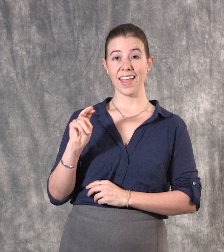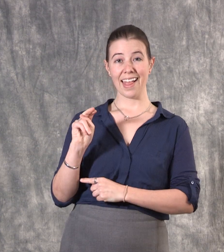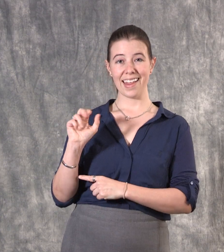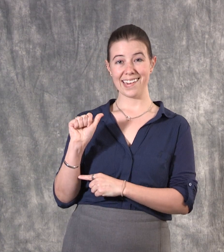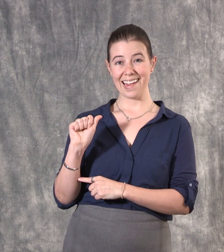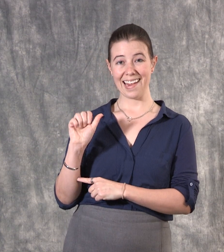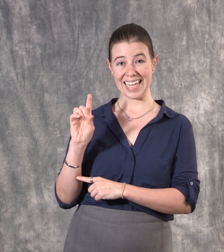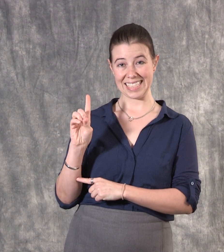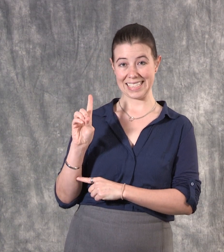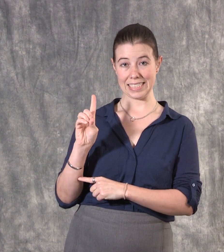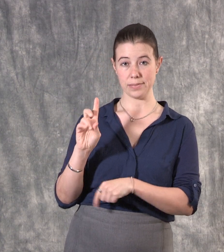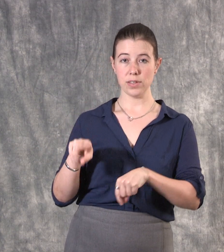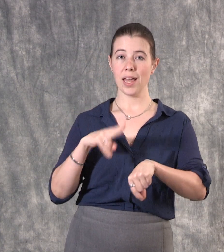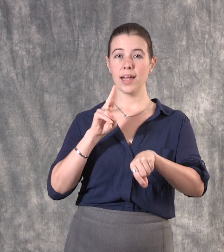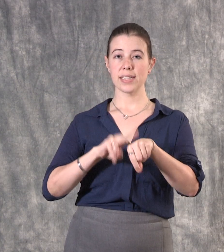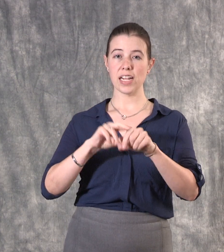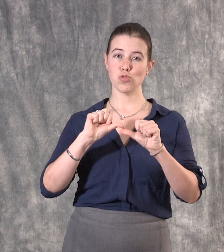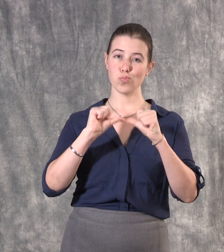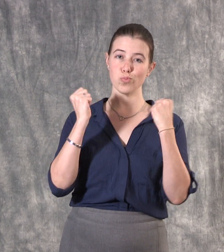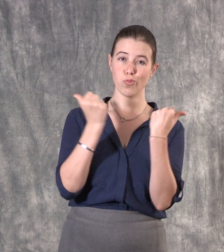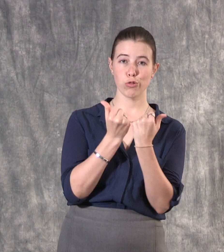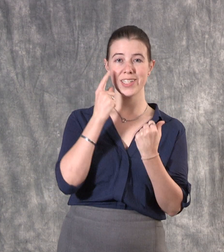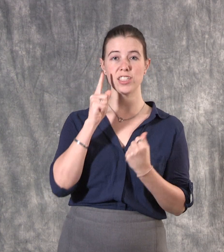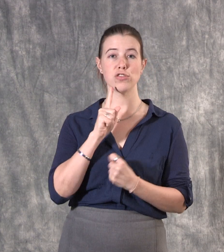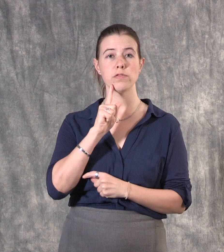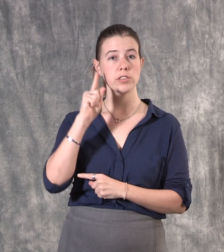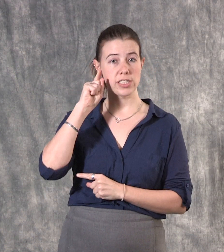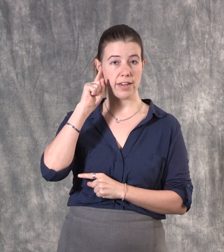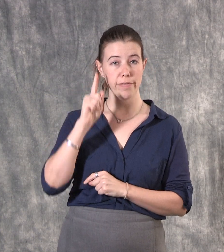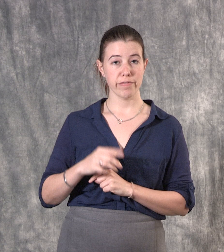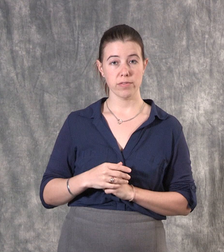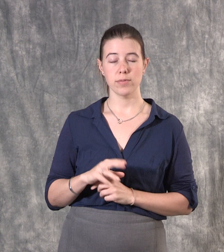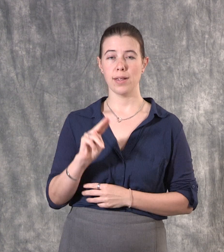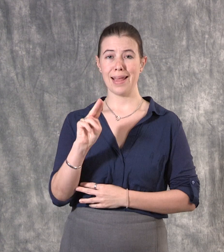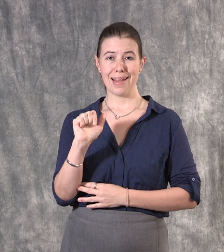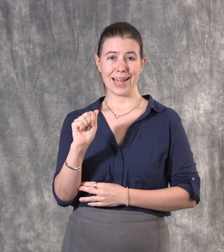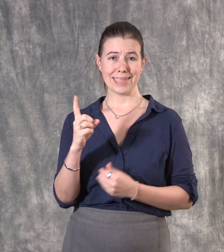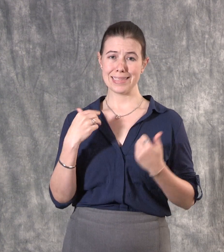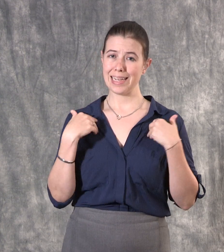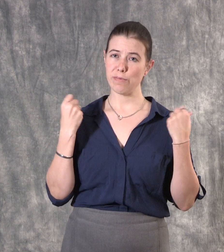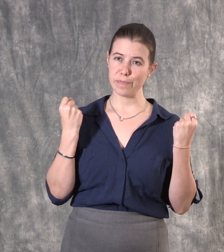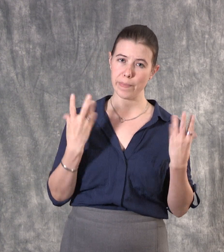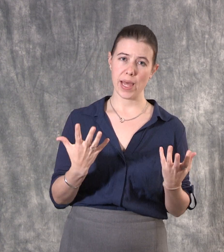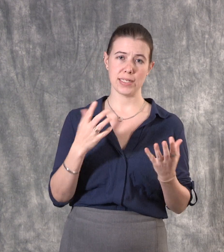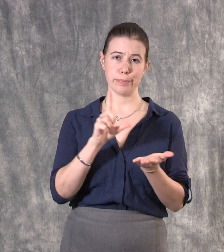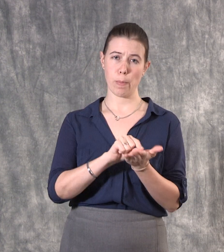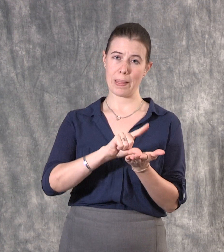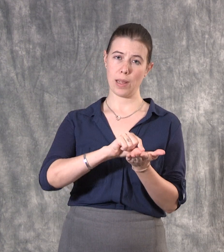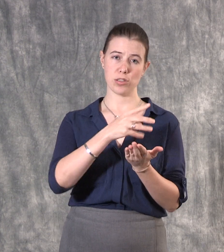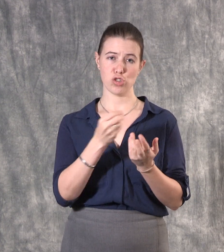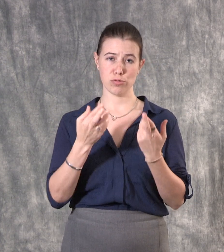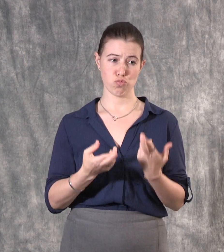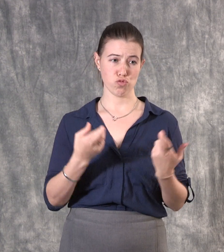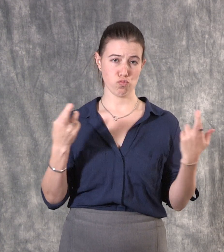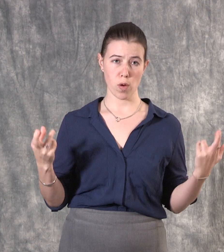NAD National Association of the Deaf. NAD has many publications and